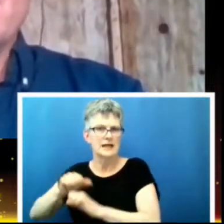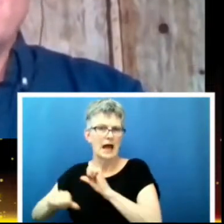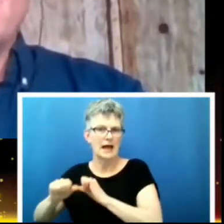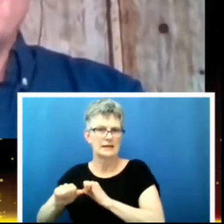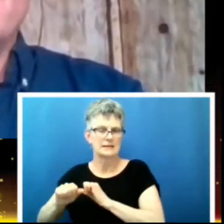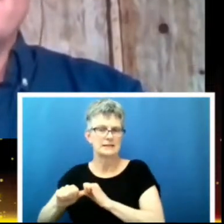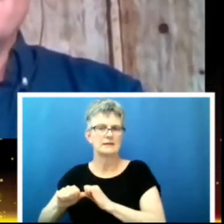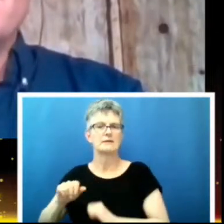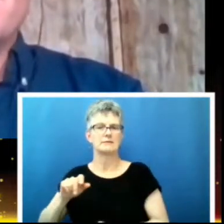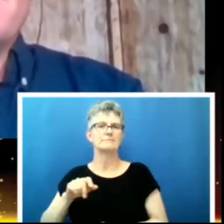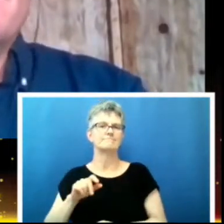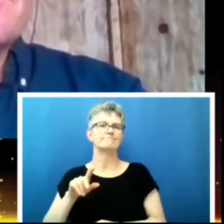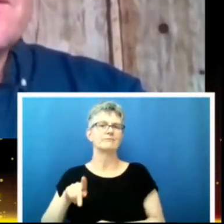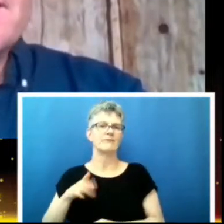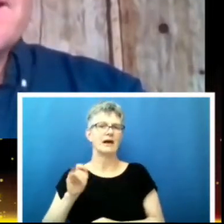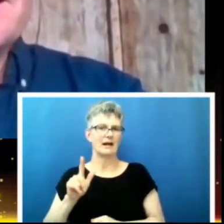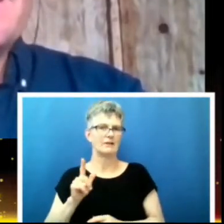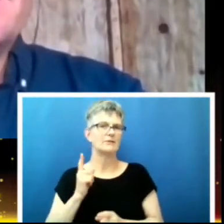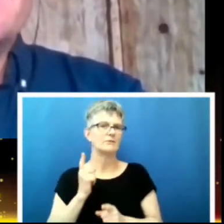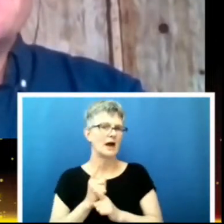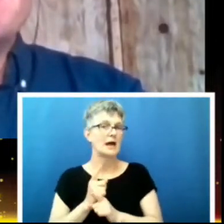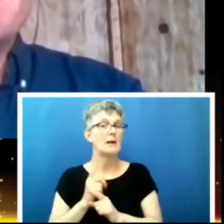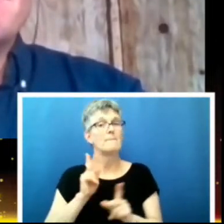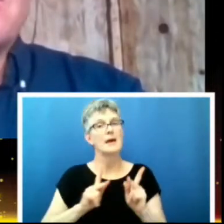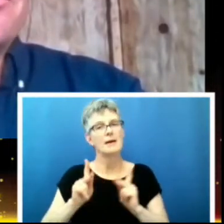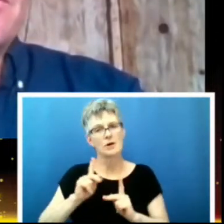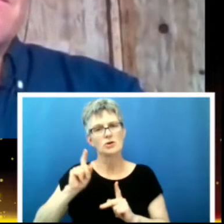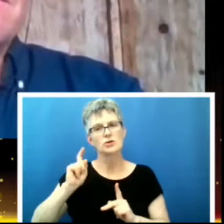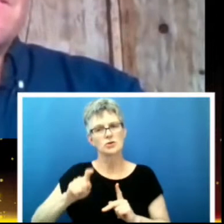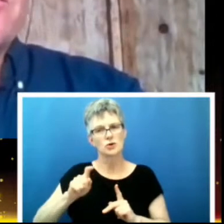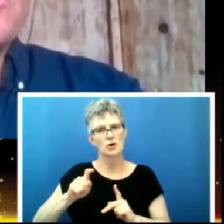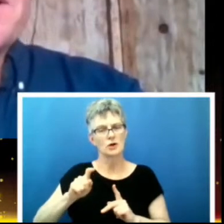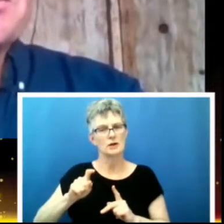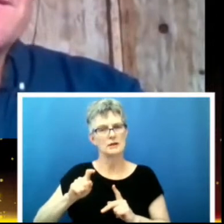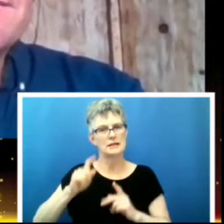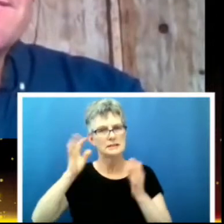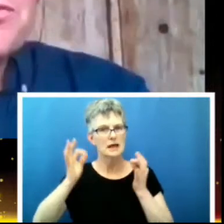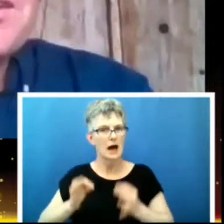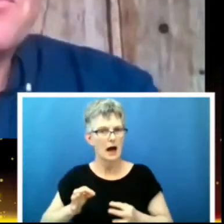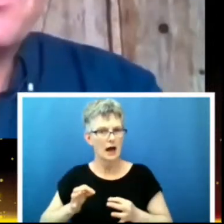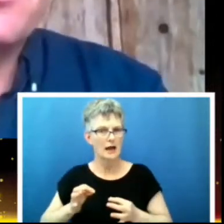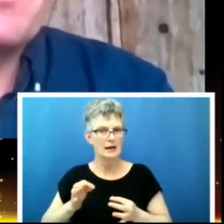of scientific validity and personal exploration, you know, staying within the bounds